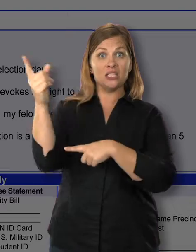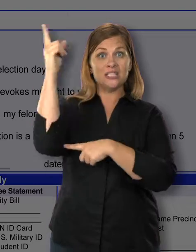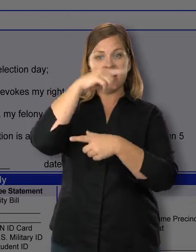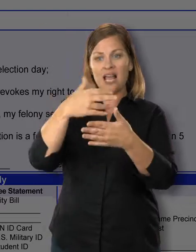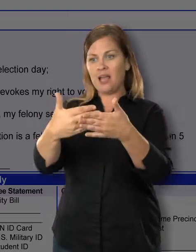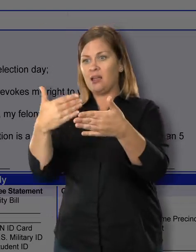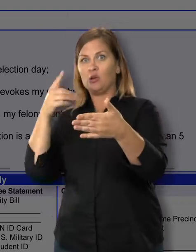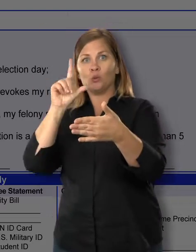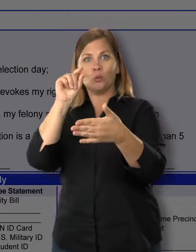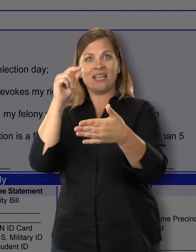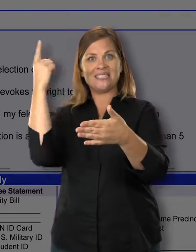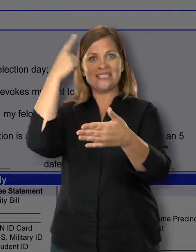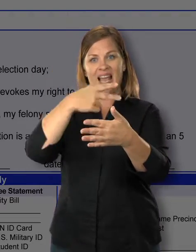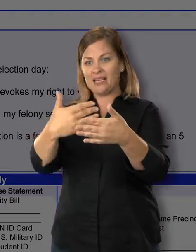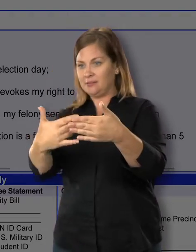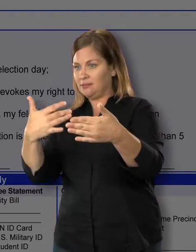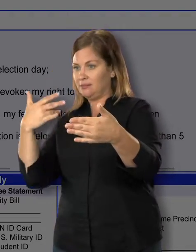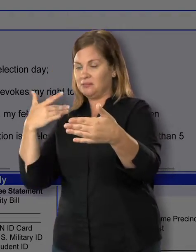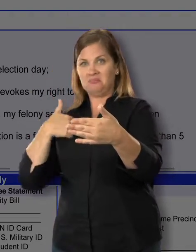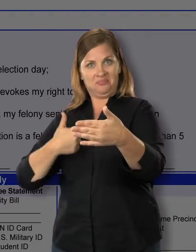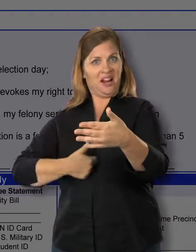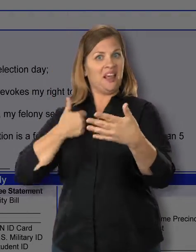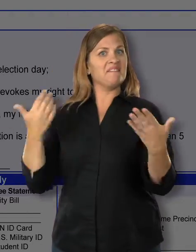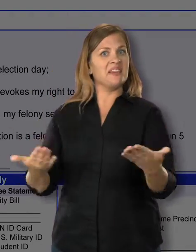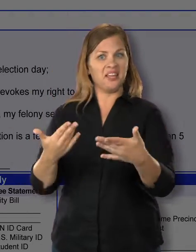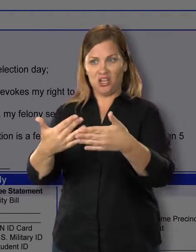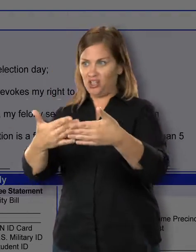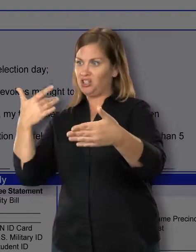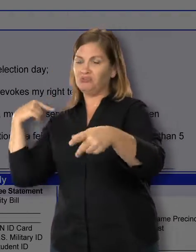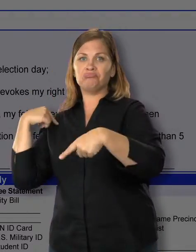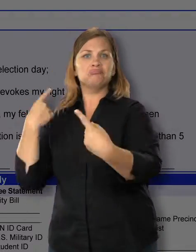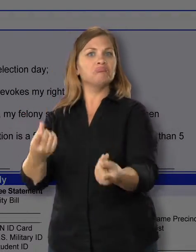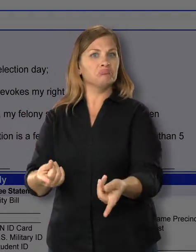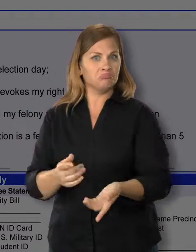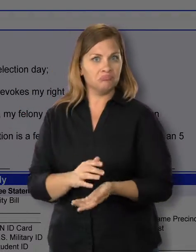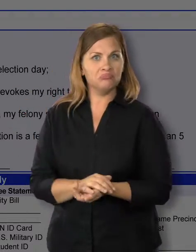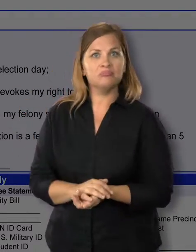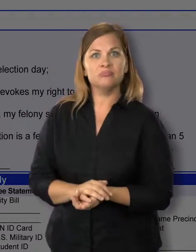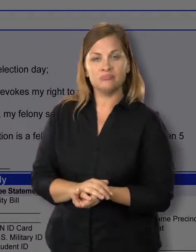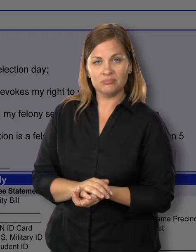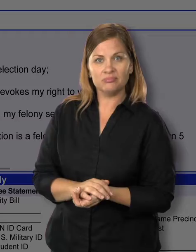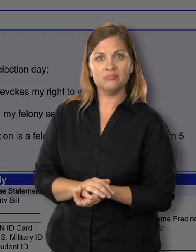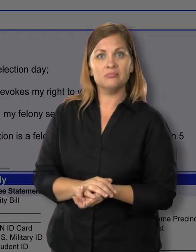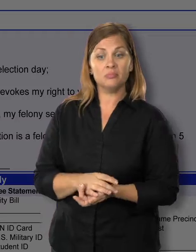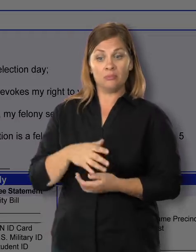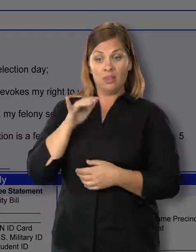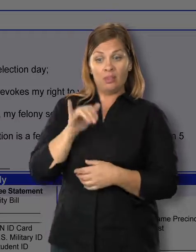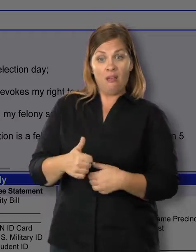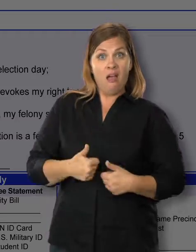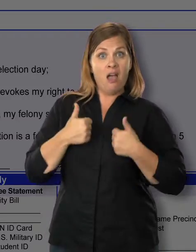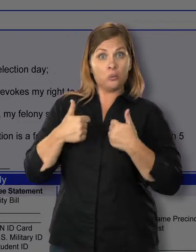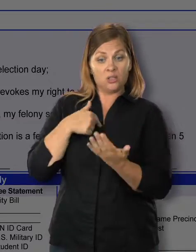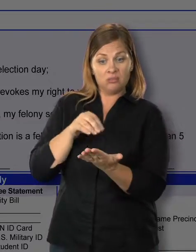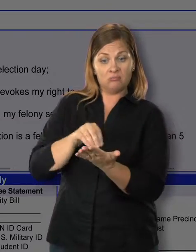will be at least 18 years old on Election Day; am a citizen of the United States;